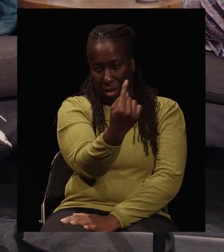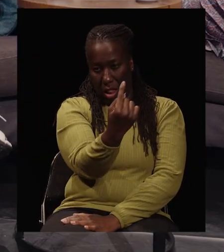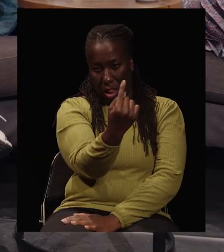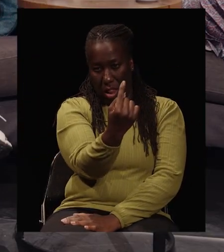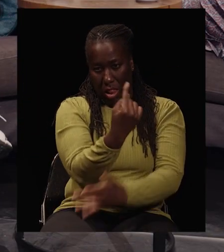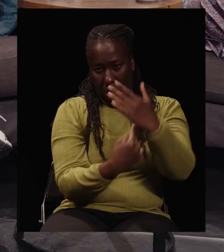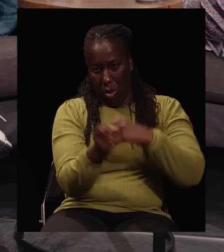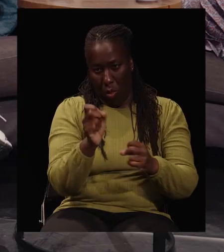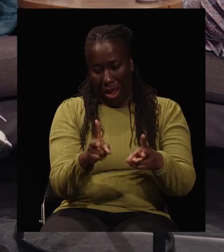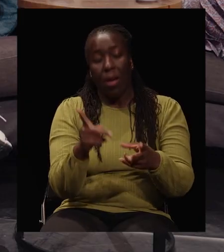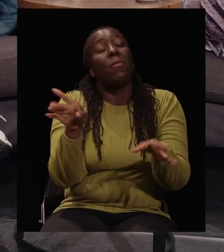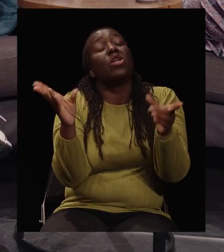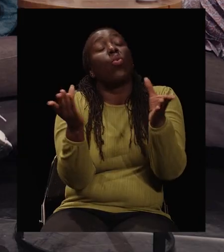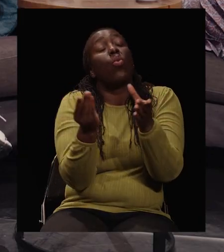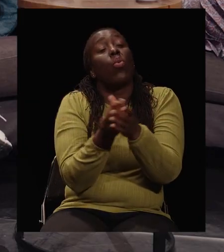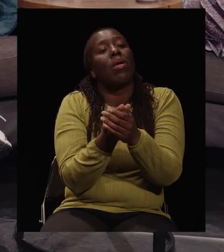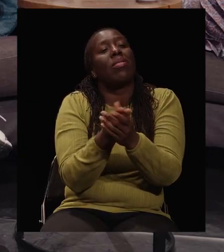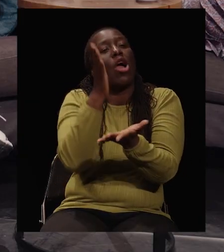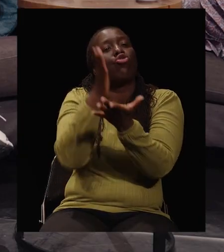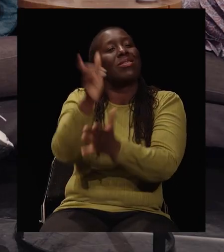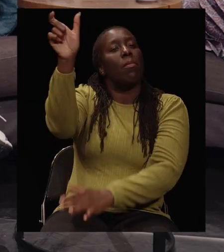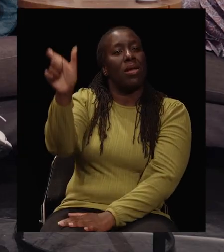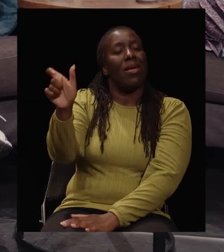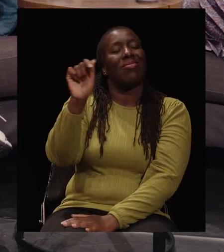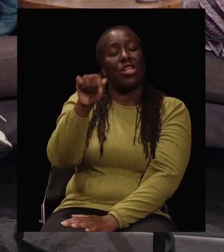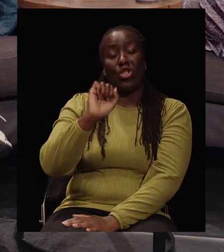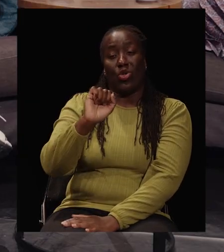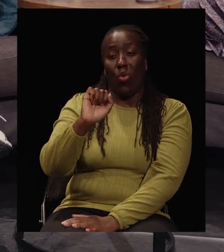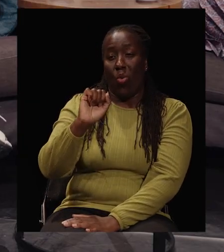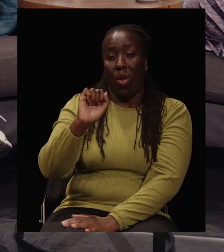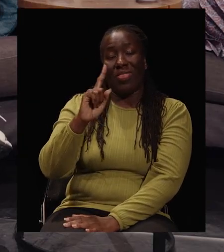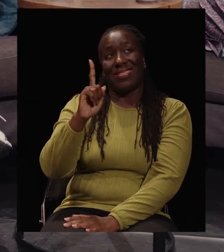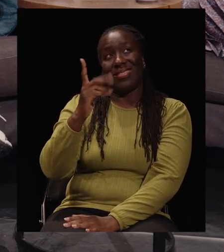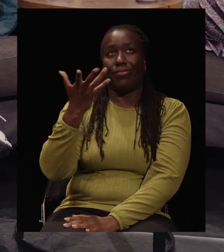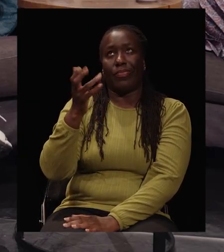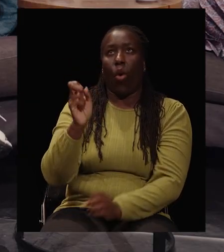with a trusted person, you know, and that's your way into understanding this institution and various others.